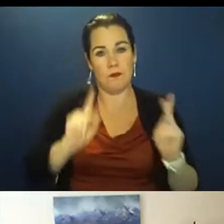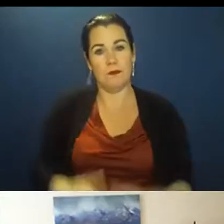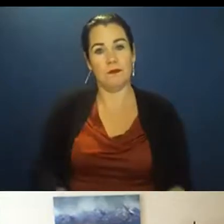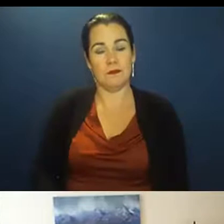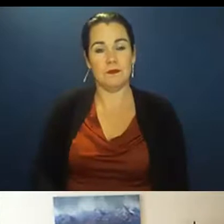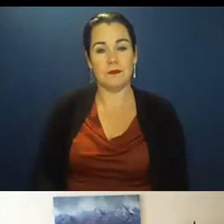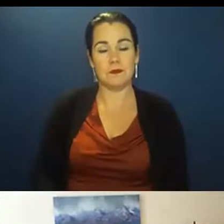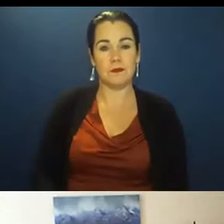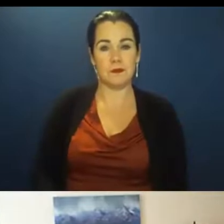Jason, just to follow up, in ACS, there a group quarter identified and included. Those are being handled by telephone, I assume. Right? Just like all of the others now, right?